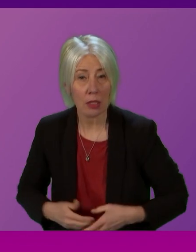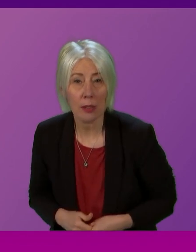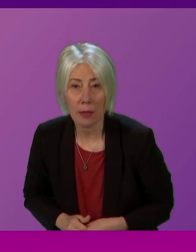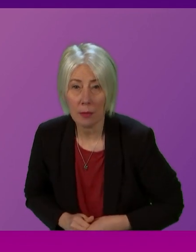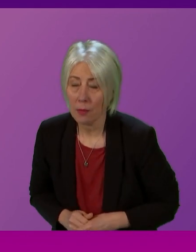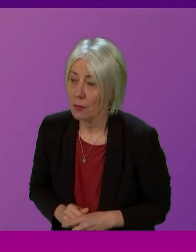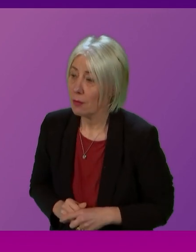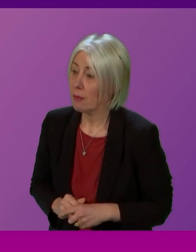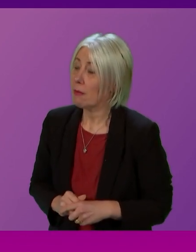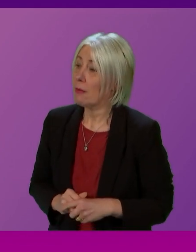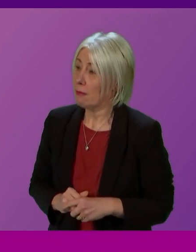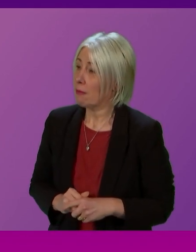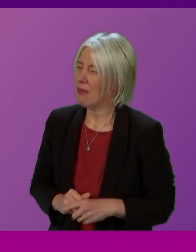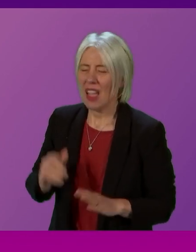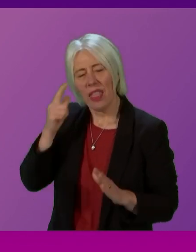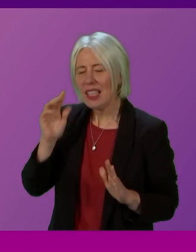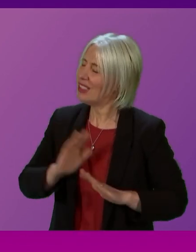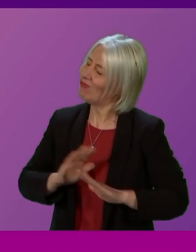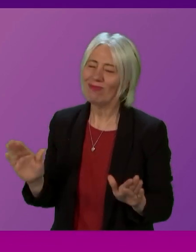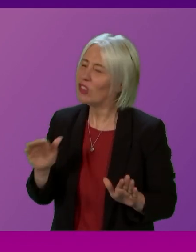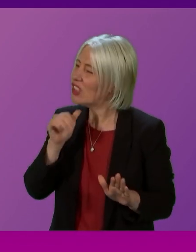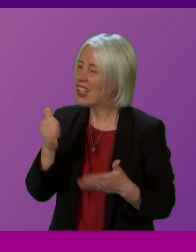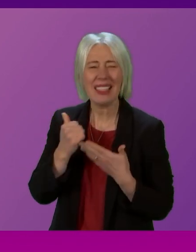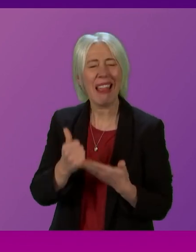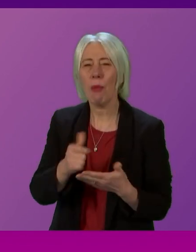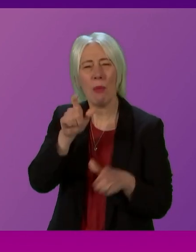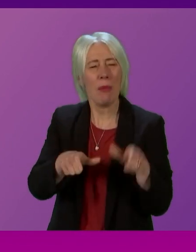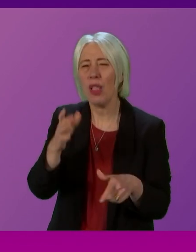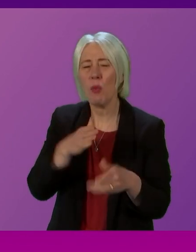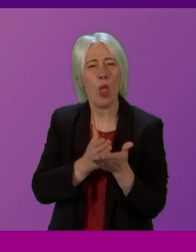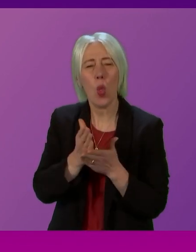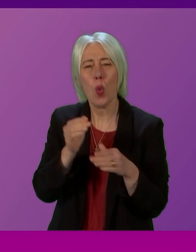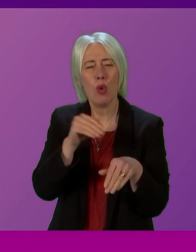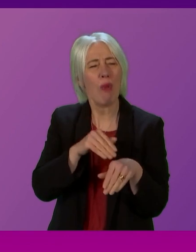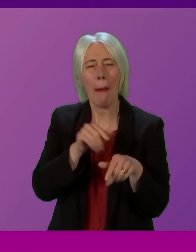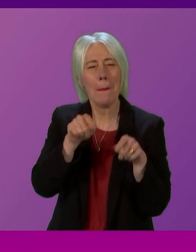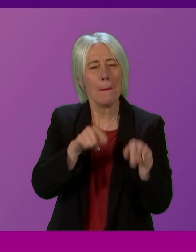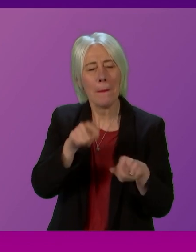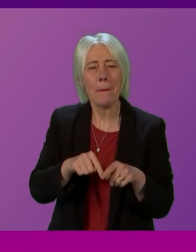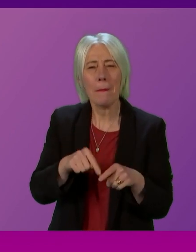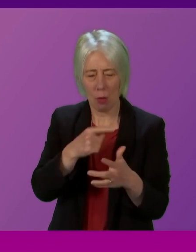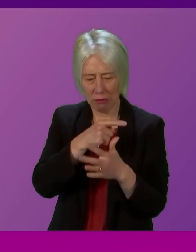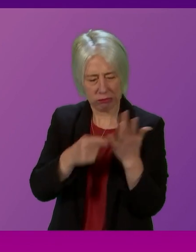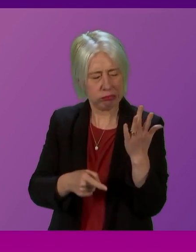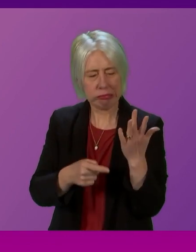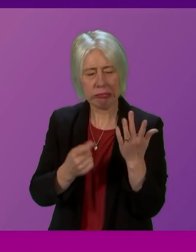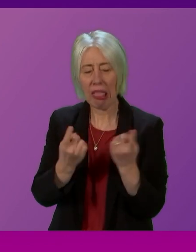That does a disservice to victims of crime. I will say a number of things, which are all extremely important.